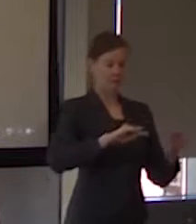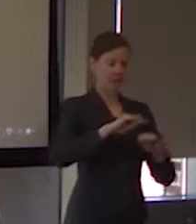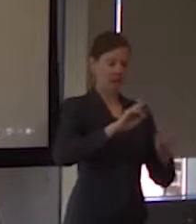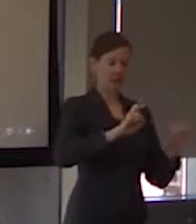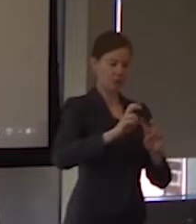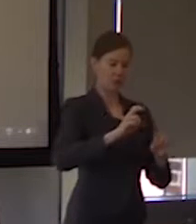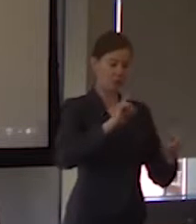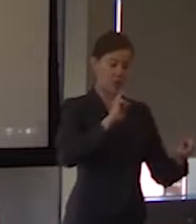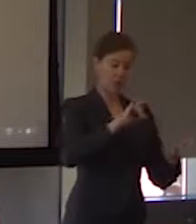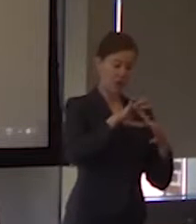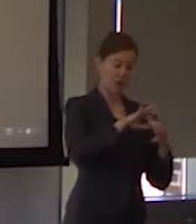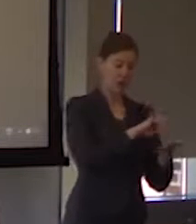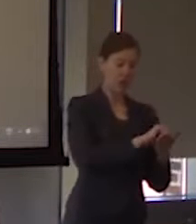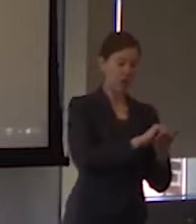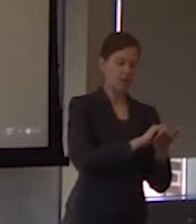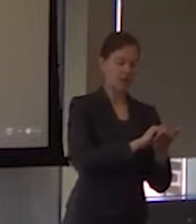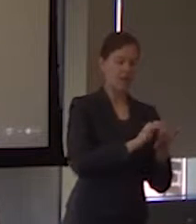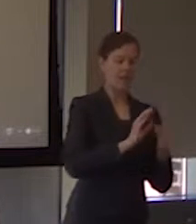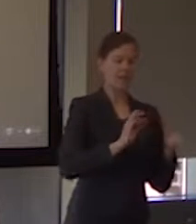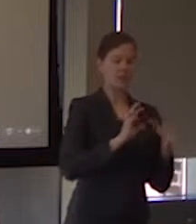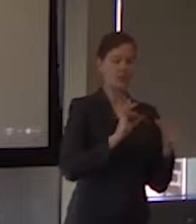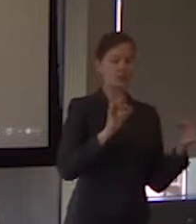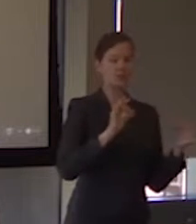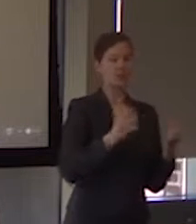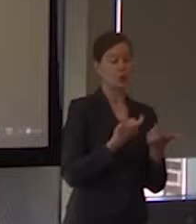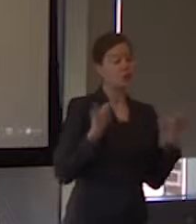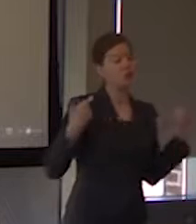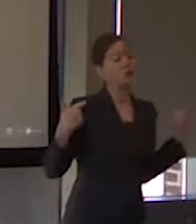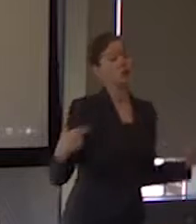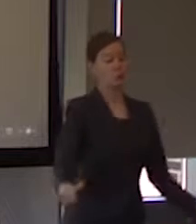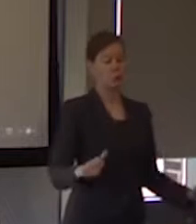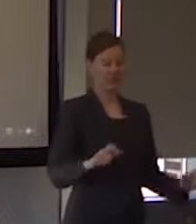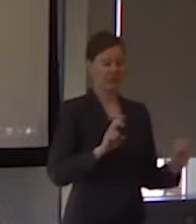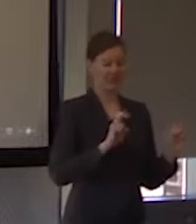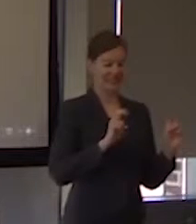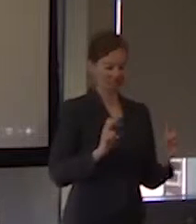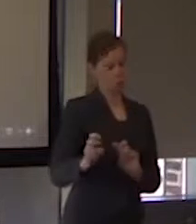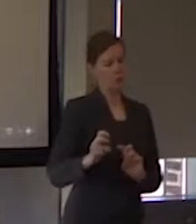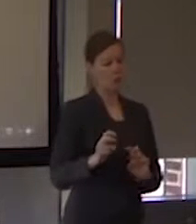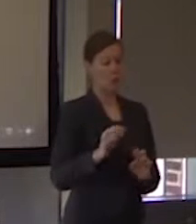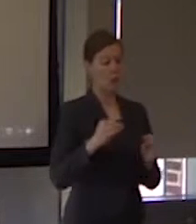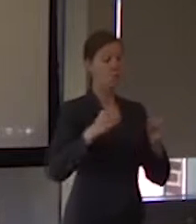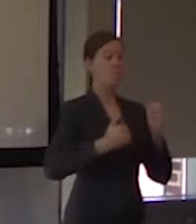uh, they mentioned that it was a massive issue. That the more severe your mobility issue,